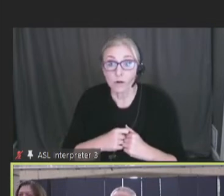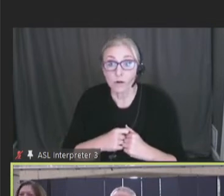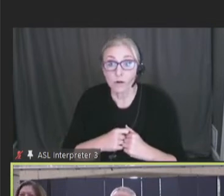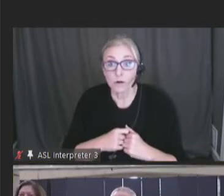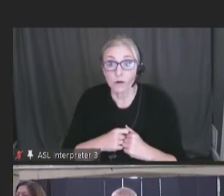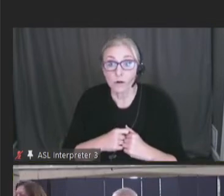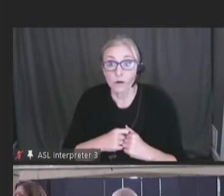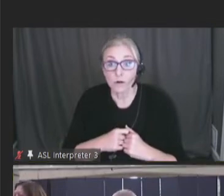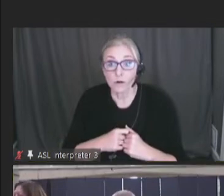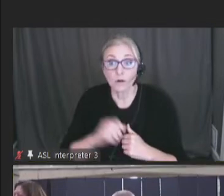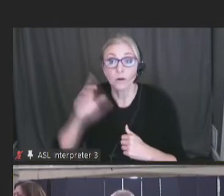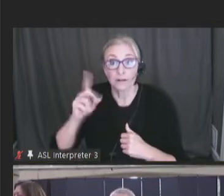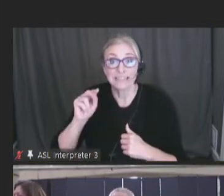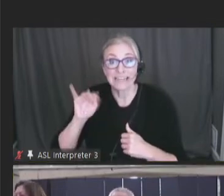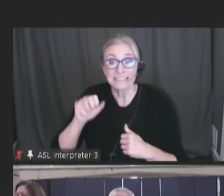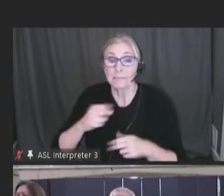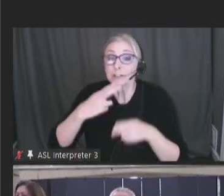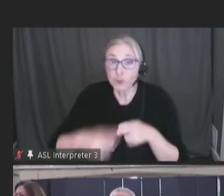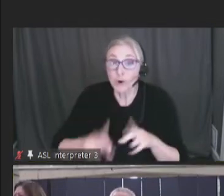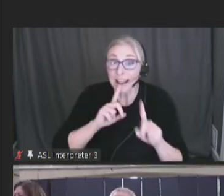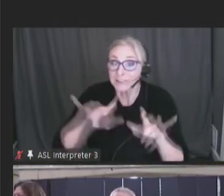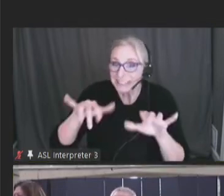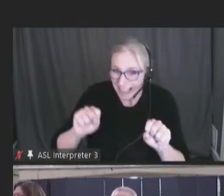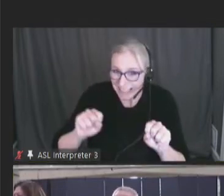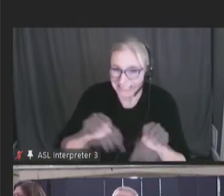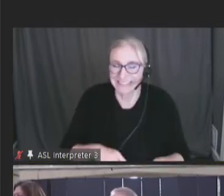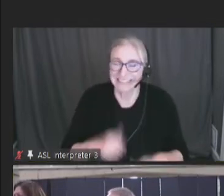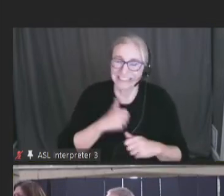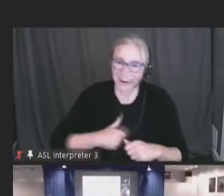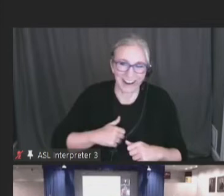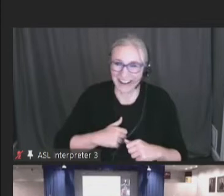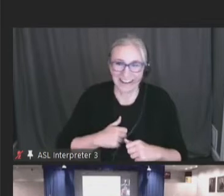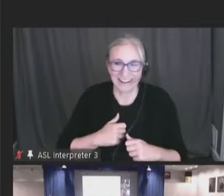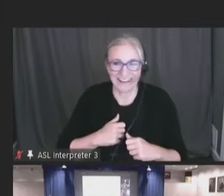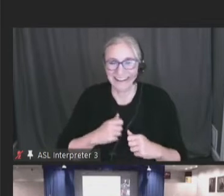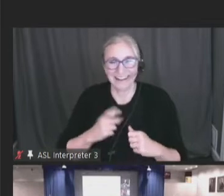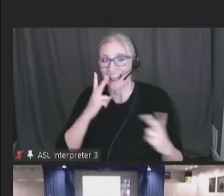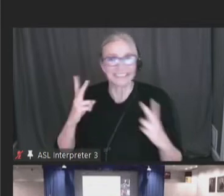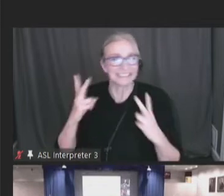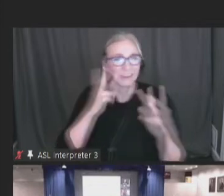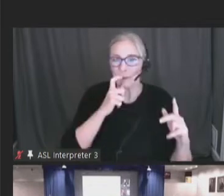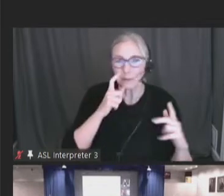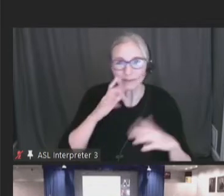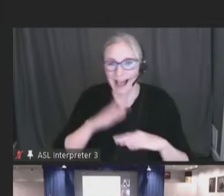My short answer is yes. Sorry, I'm not able to see all the speakers. So, I didn't want to interrupt.